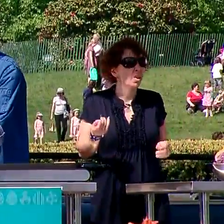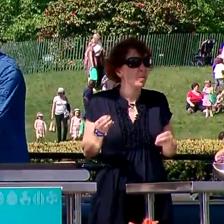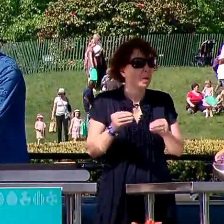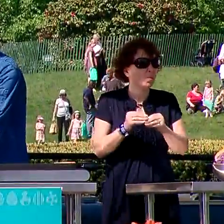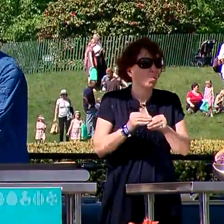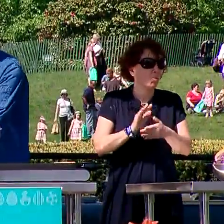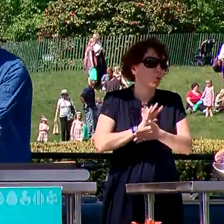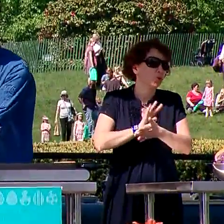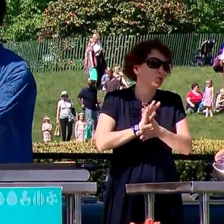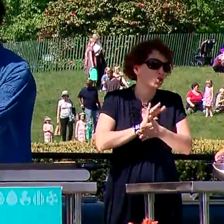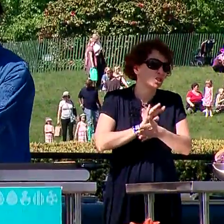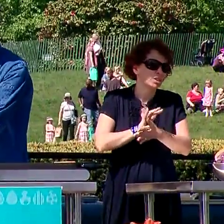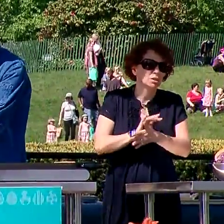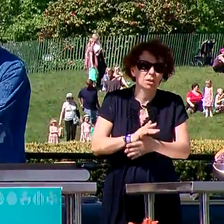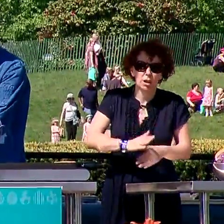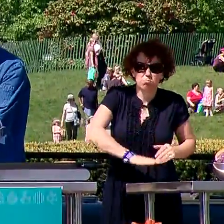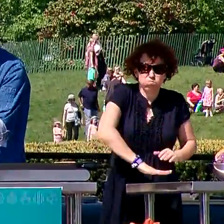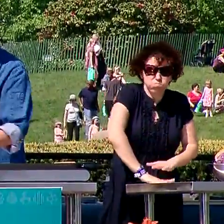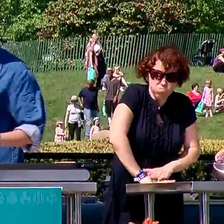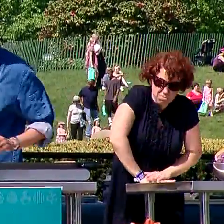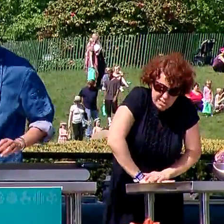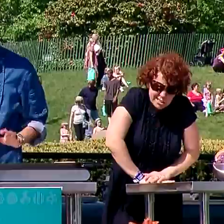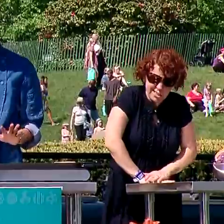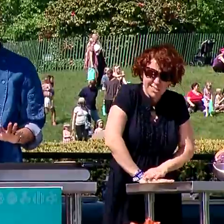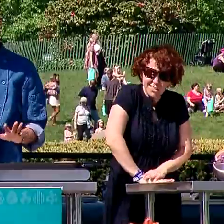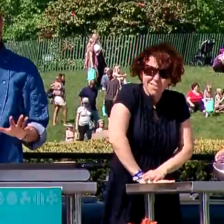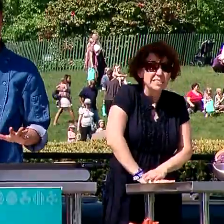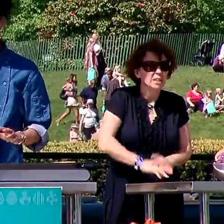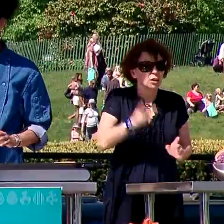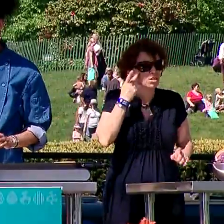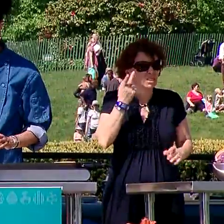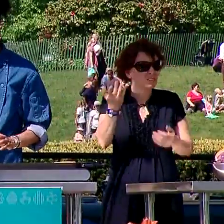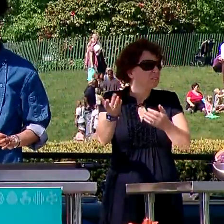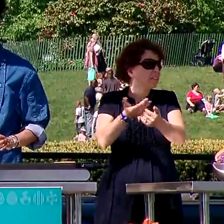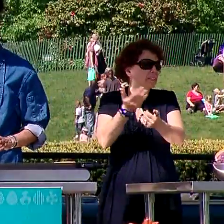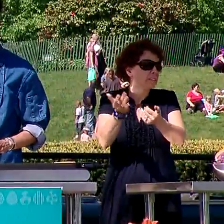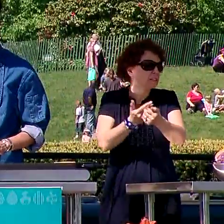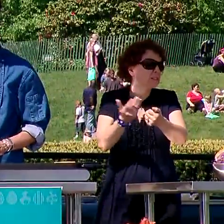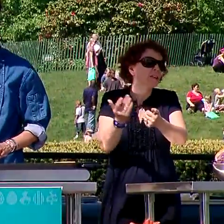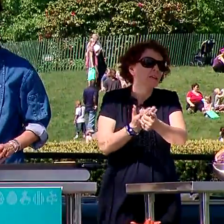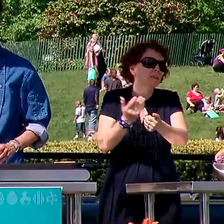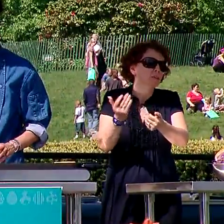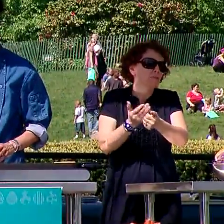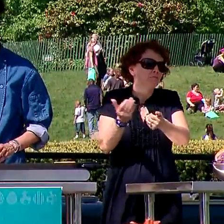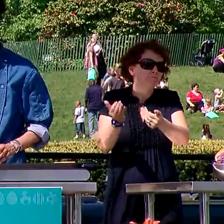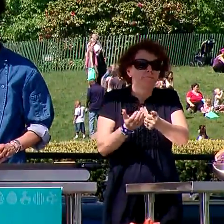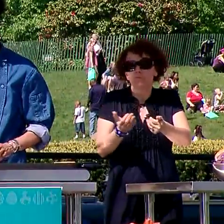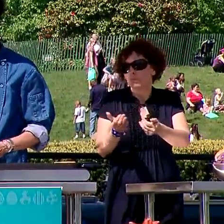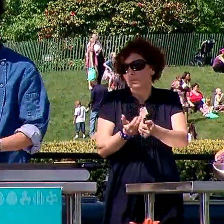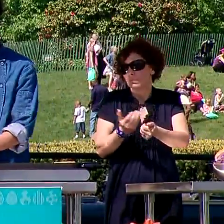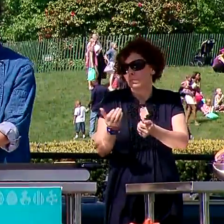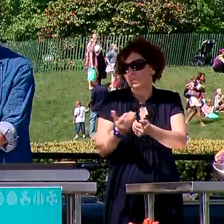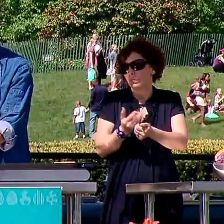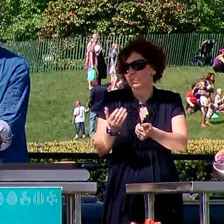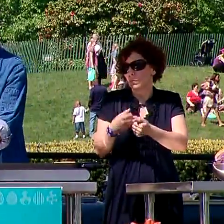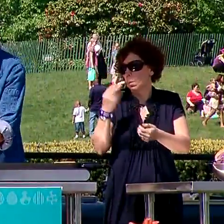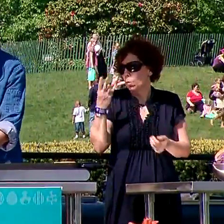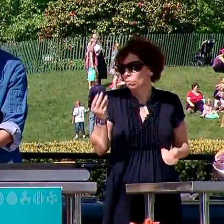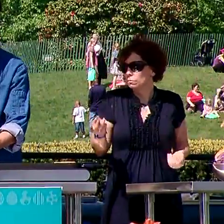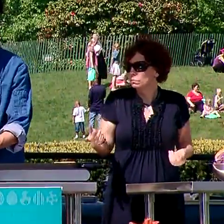and then press. And then we're going to press it. You see how easy this is, you're pressing it, beautiful. And then we're going to put it on here.